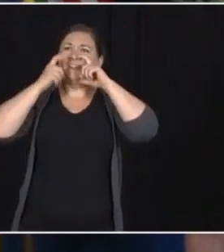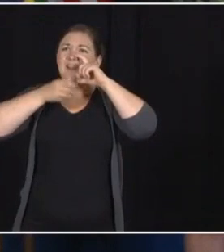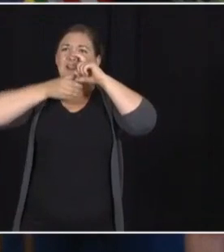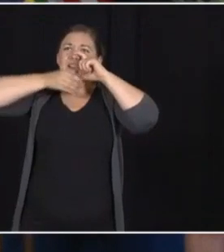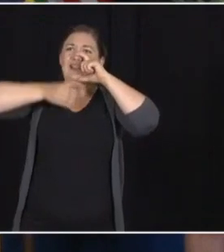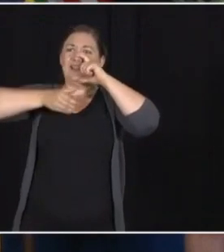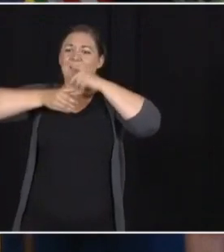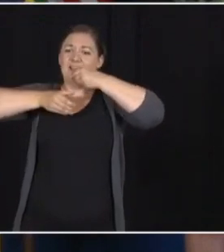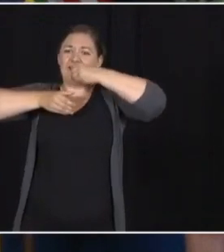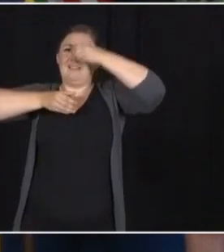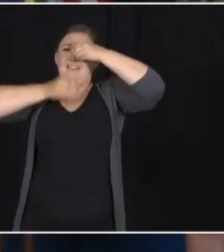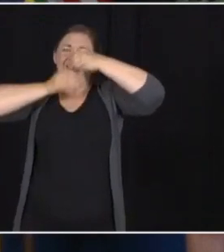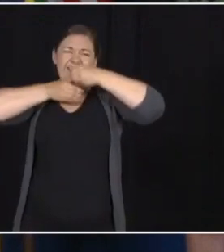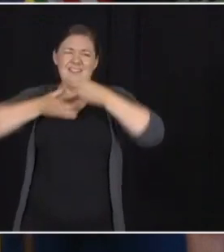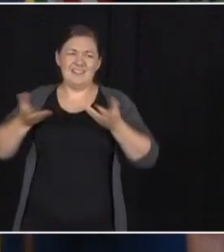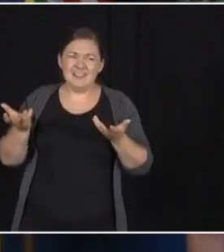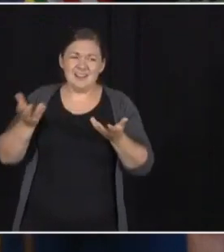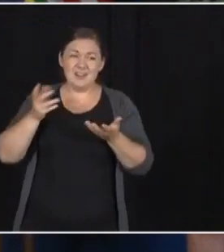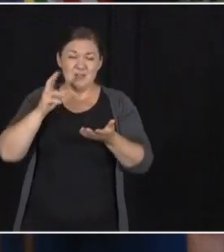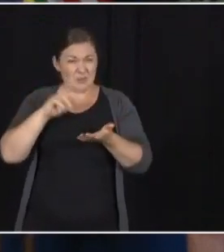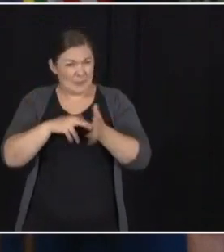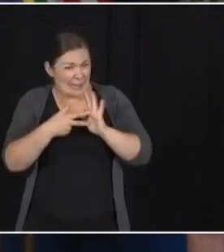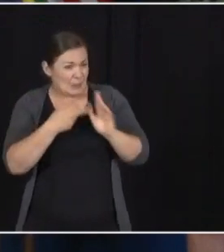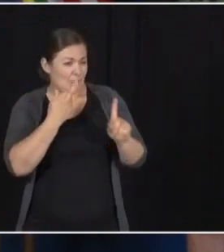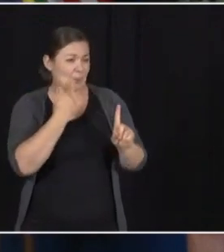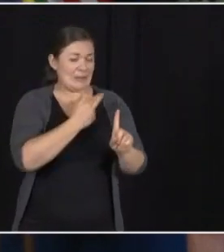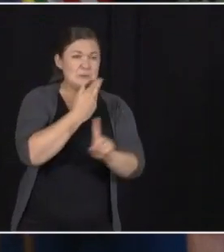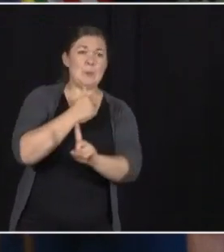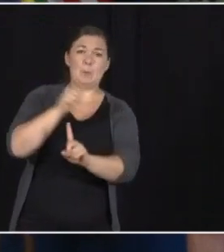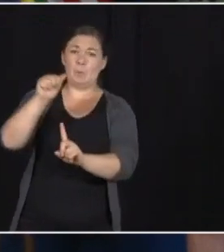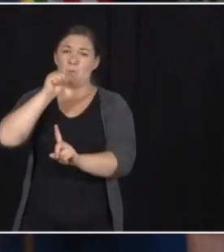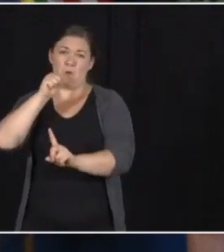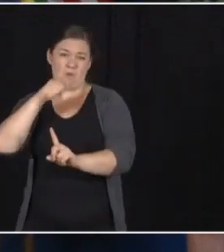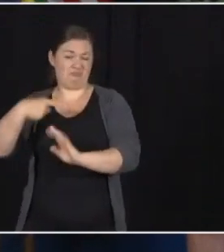Is this going to preclude restaurants and bars from opening up inside until there's a vaccine?